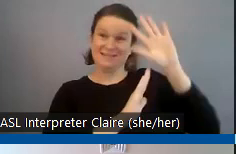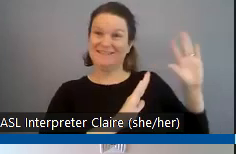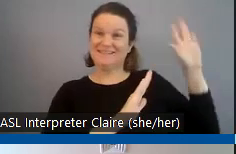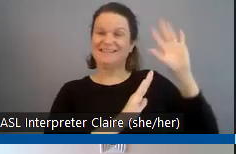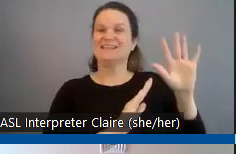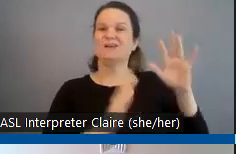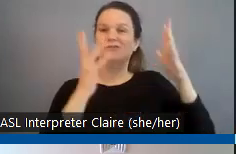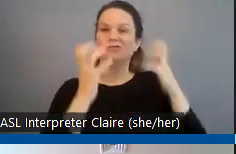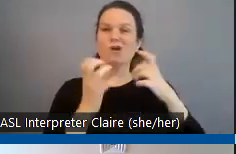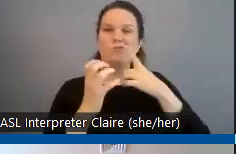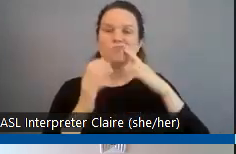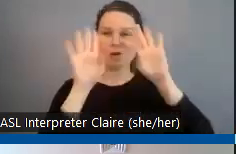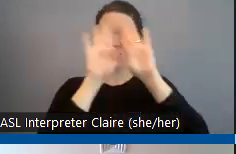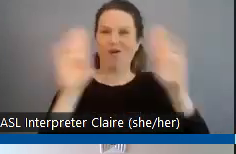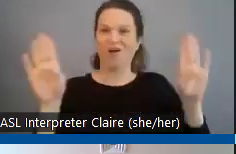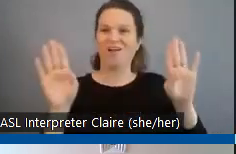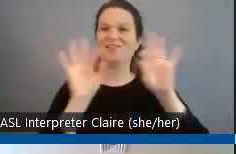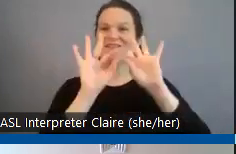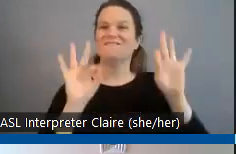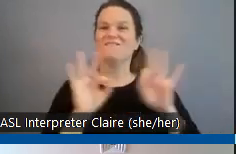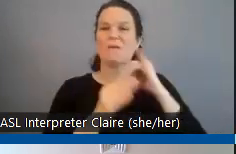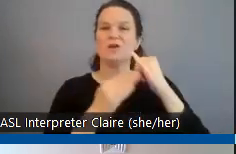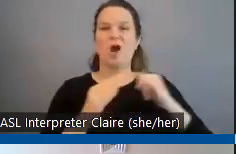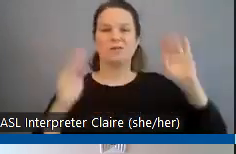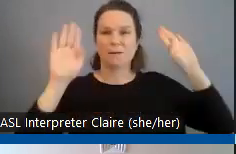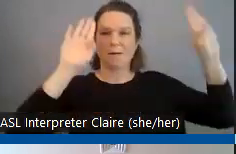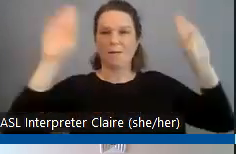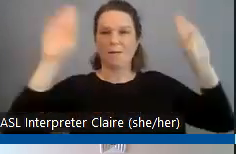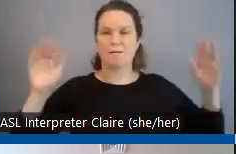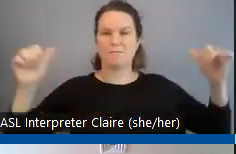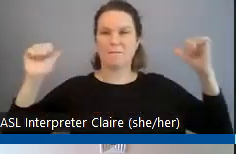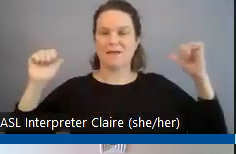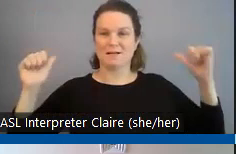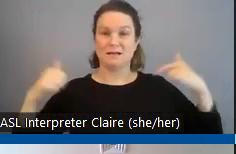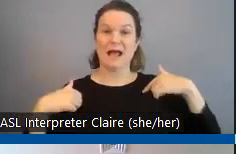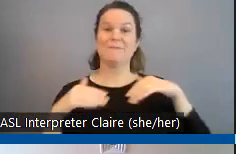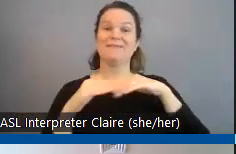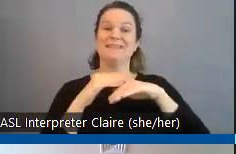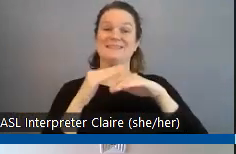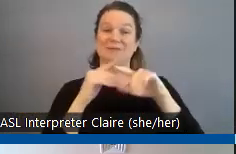wall with some framed artwork behind me.